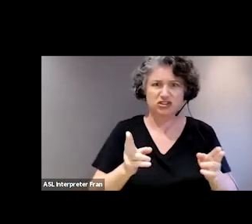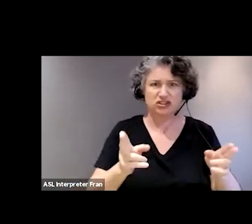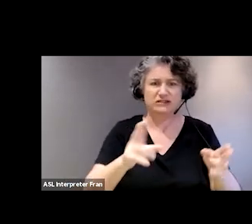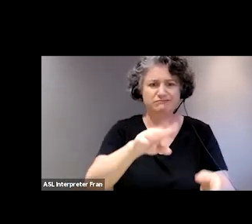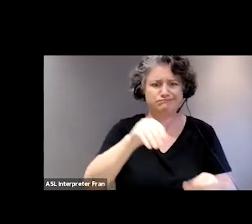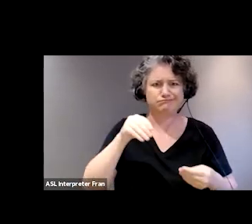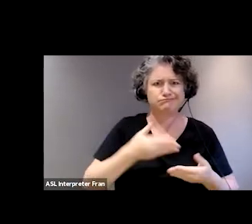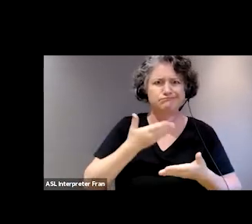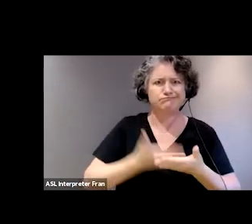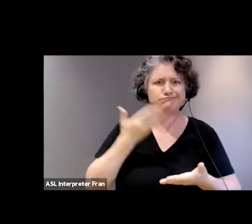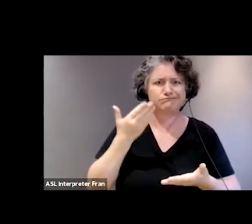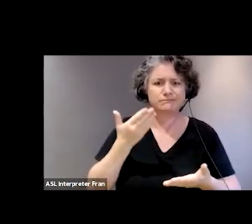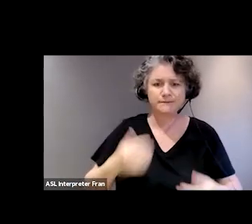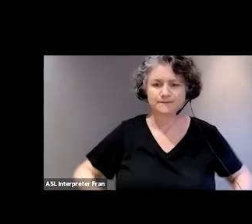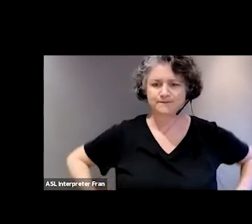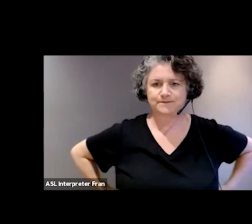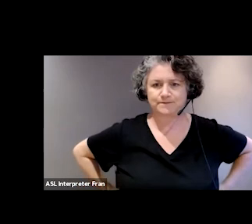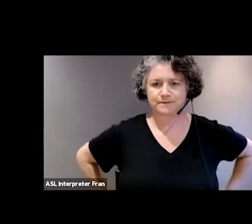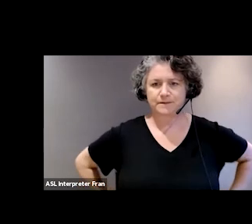and how do I get the receipt that says second dose? I submitted them, but it takes